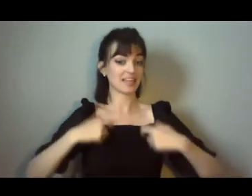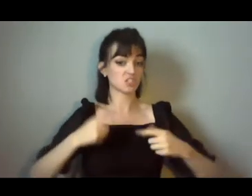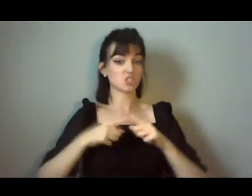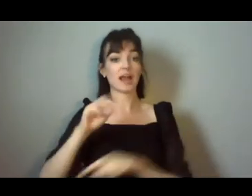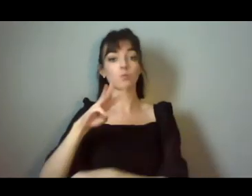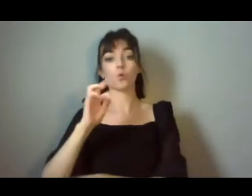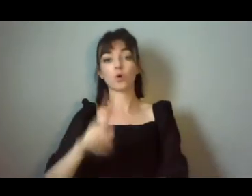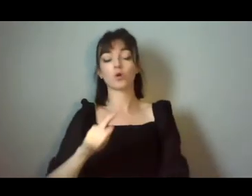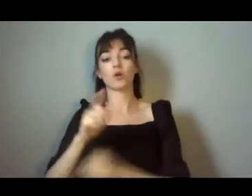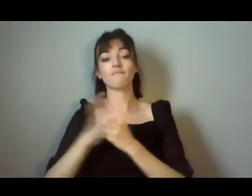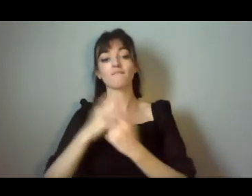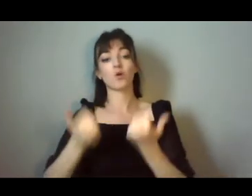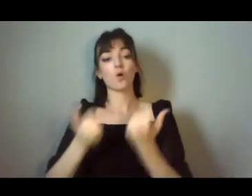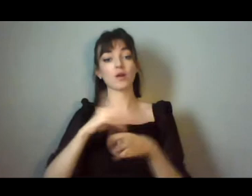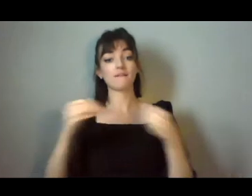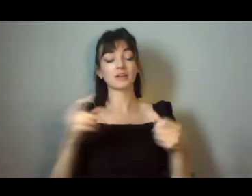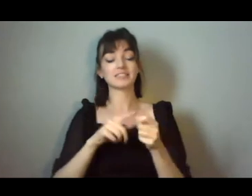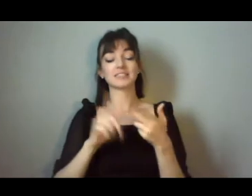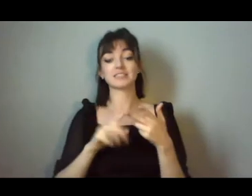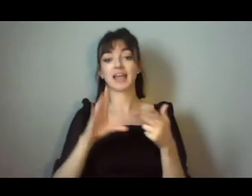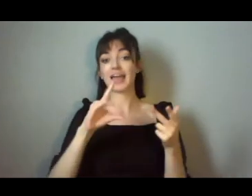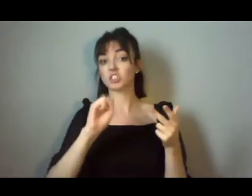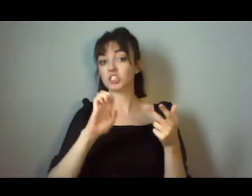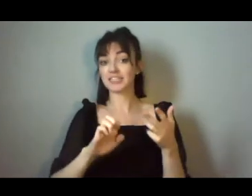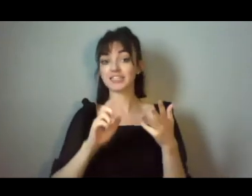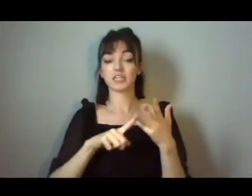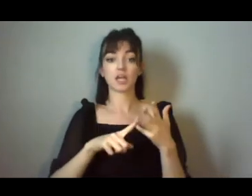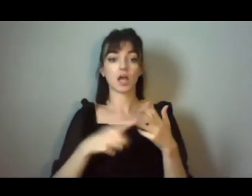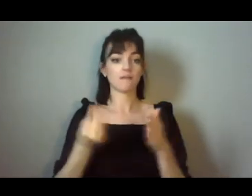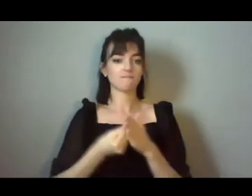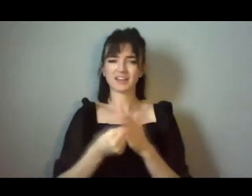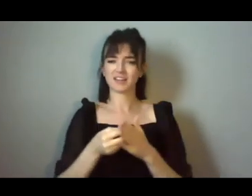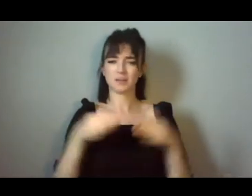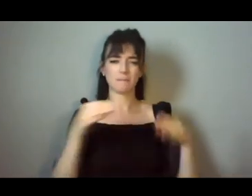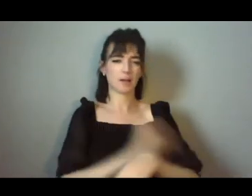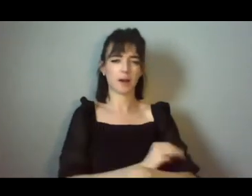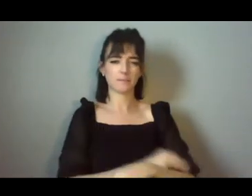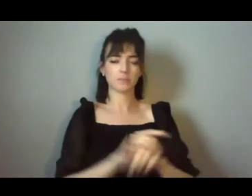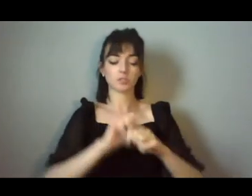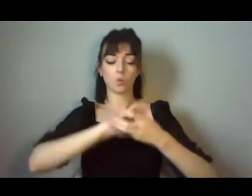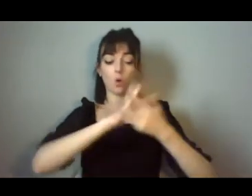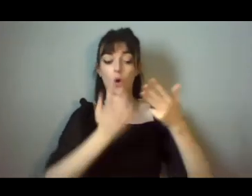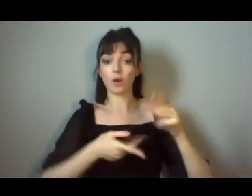the HSE and actually finance is a massive issue. In all of those sectors, the advocate would work